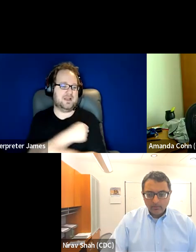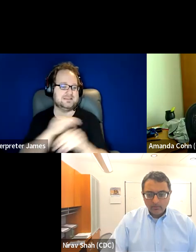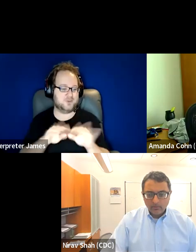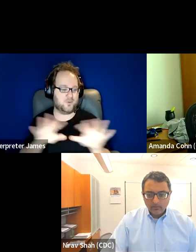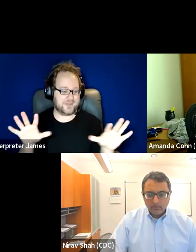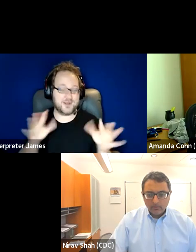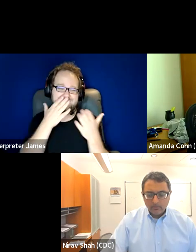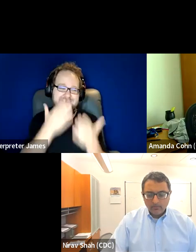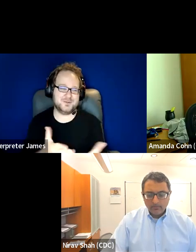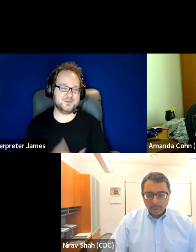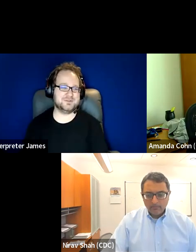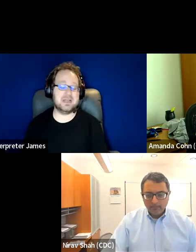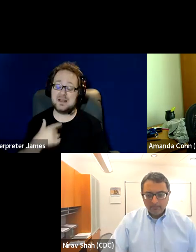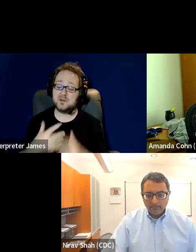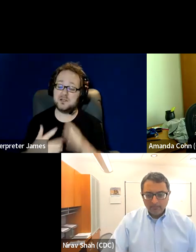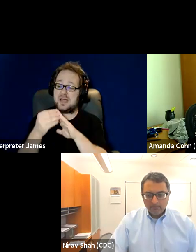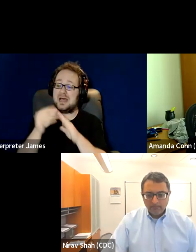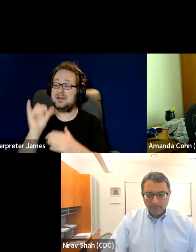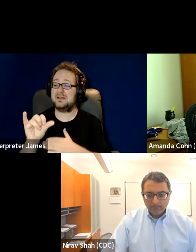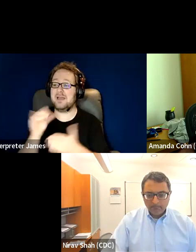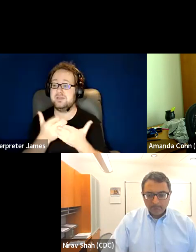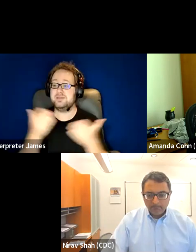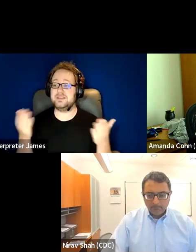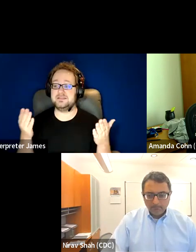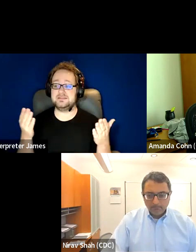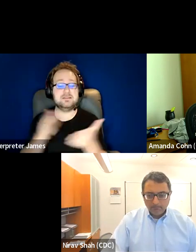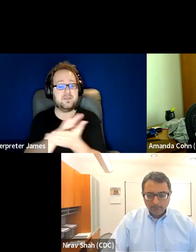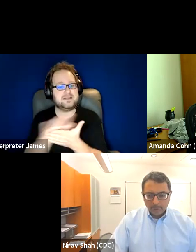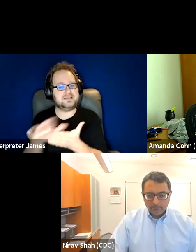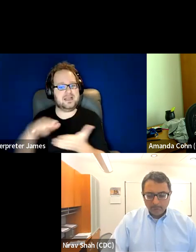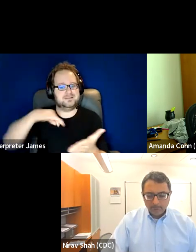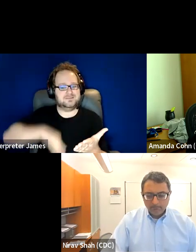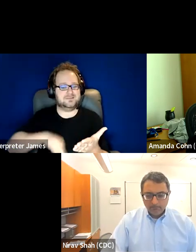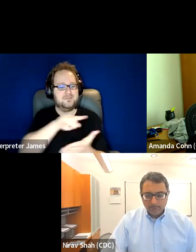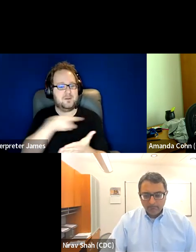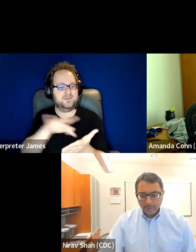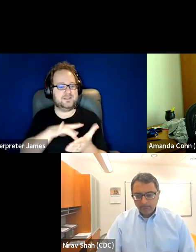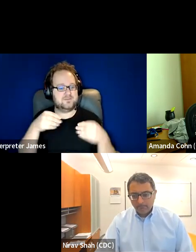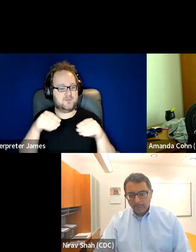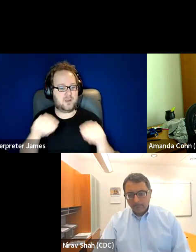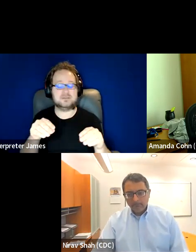» Dr. Cohn: I add, the nice thing about pharmacy they can vaccinate people that have